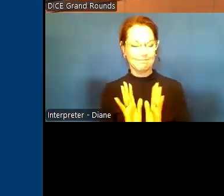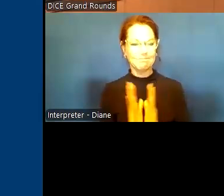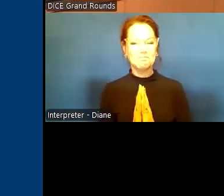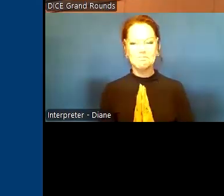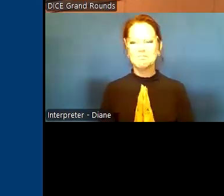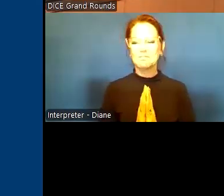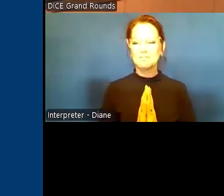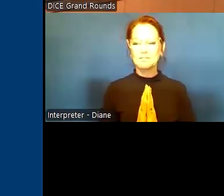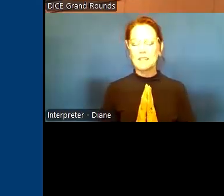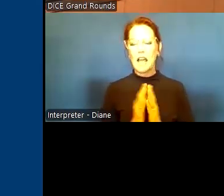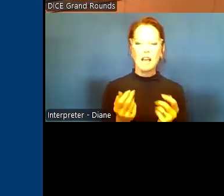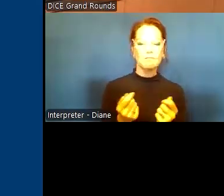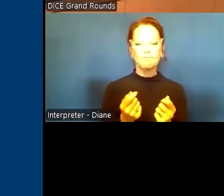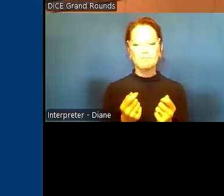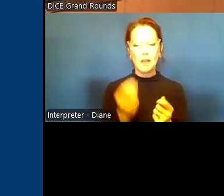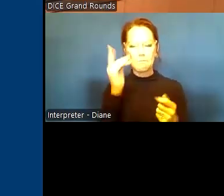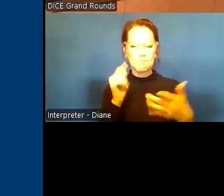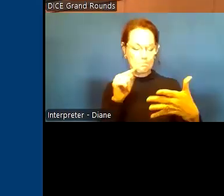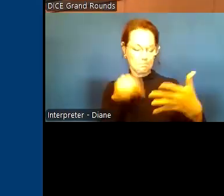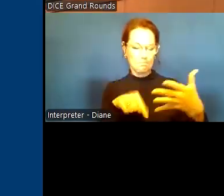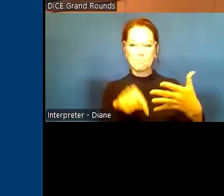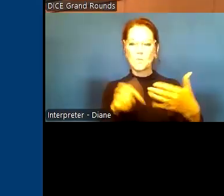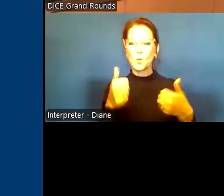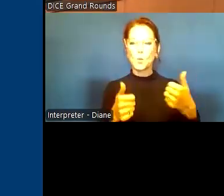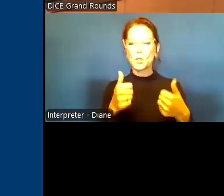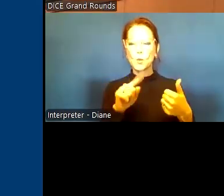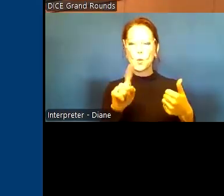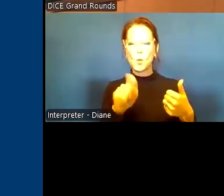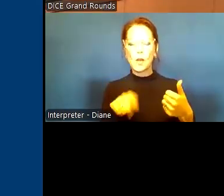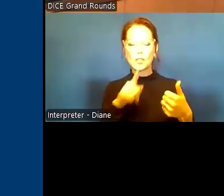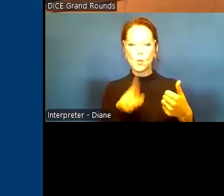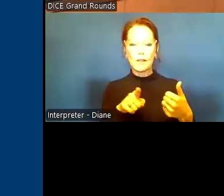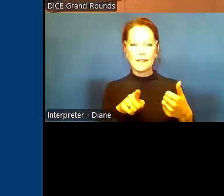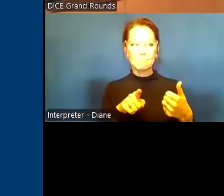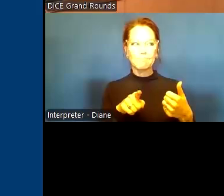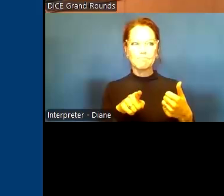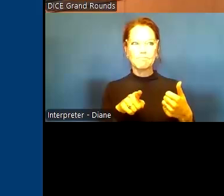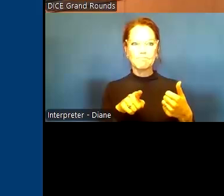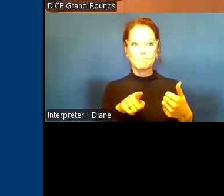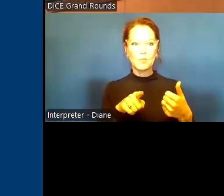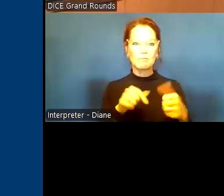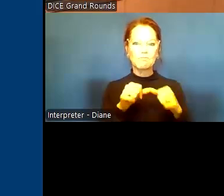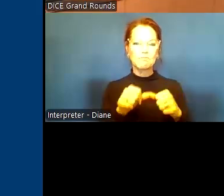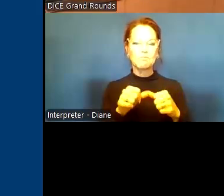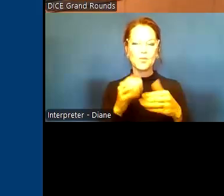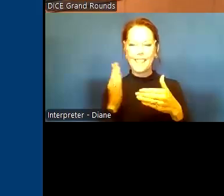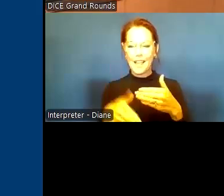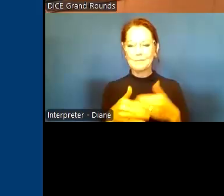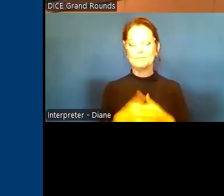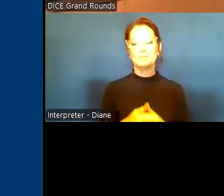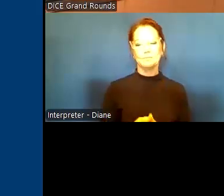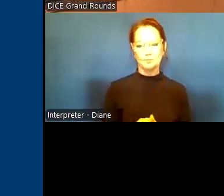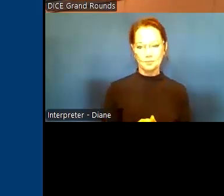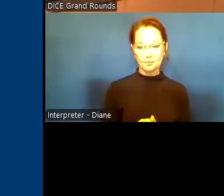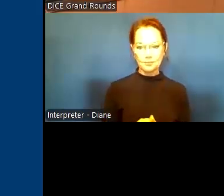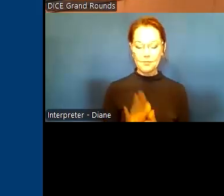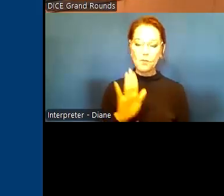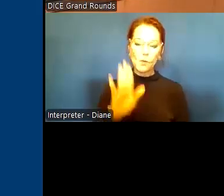the ones that'll get us to the end um so let's see here in your opinion what are the benefits